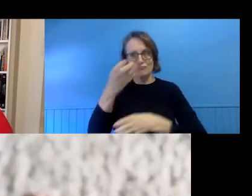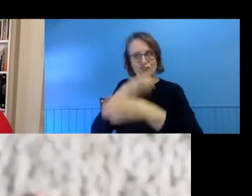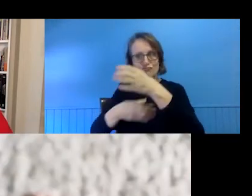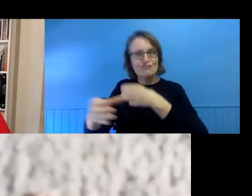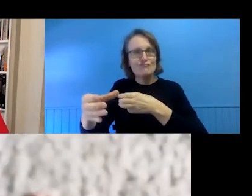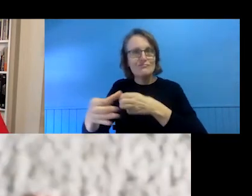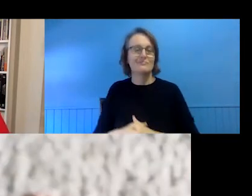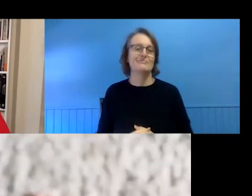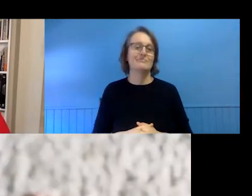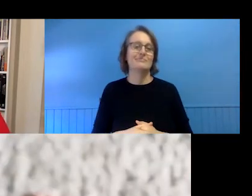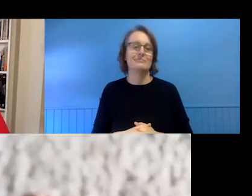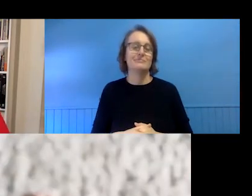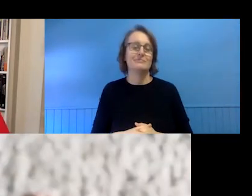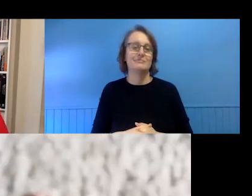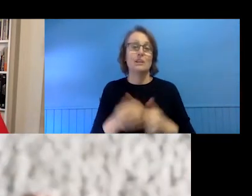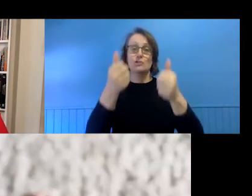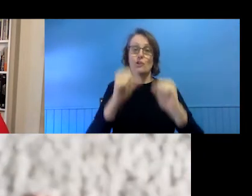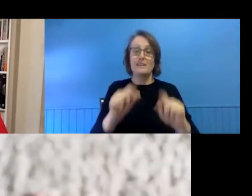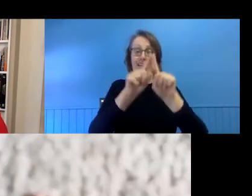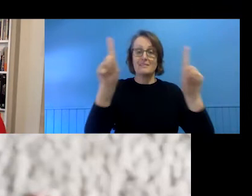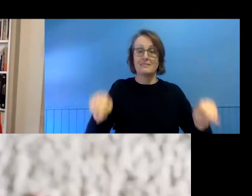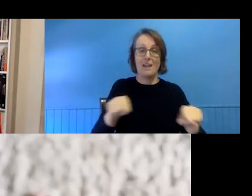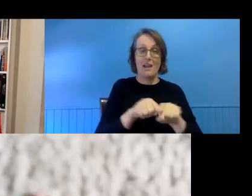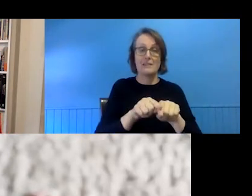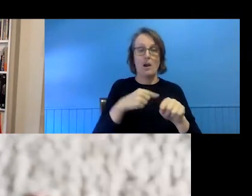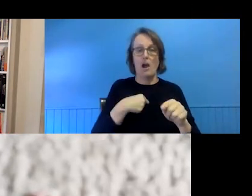There's some text on the slide at the moment I'll walk through. The